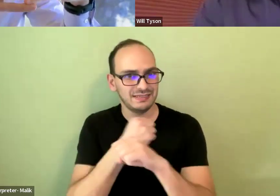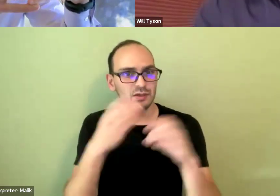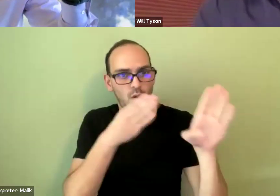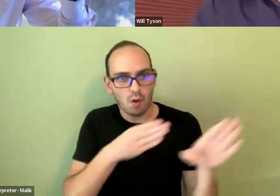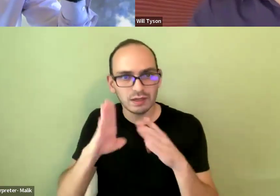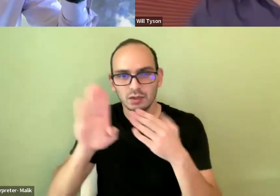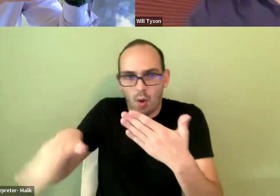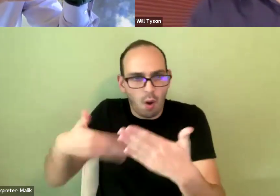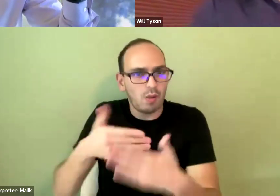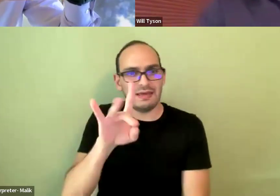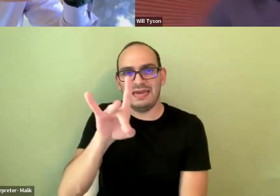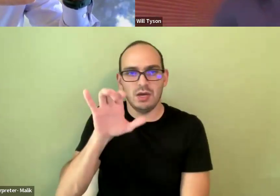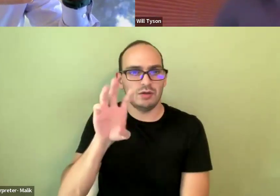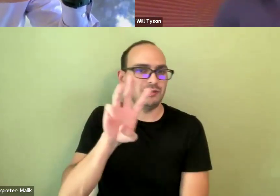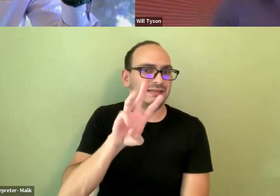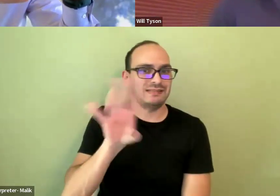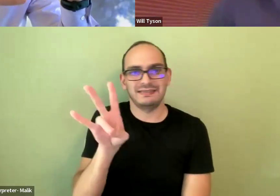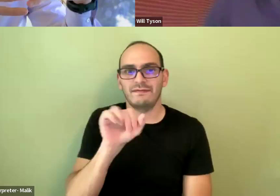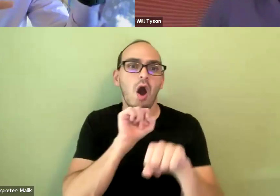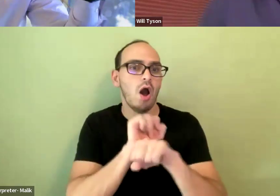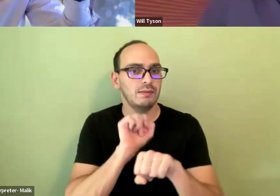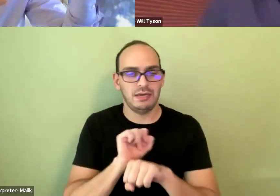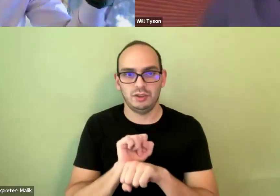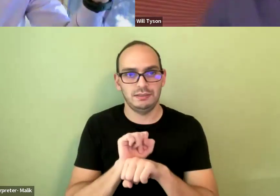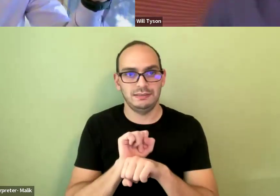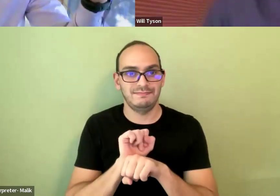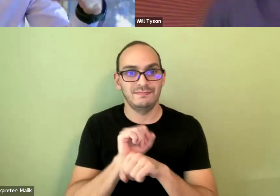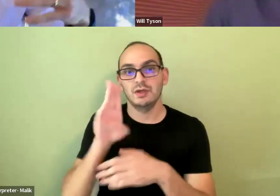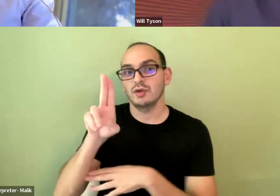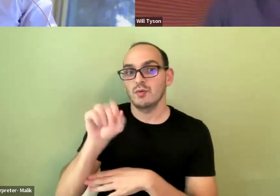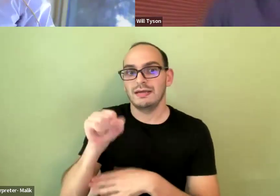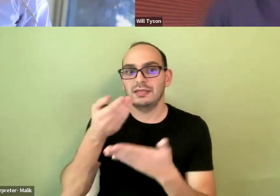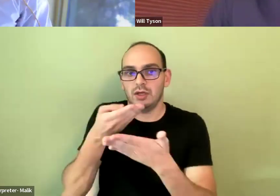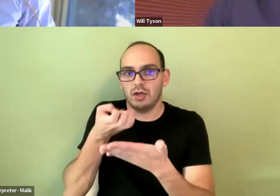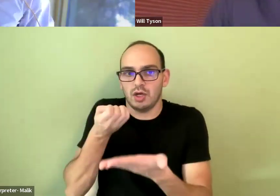867 occupations in the US economy by coding structure.